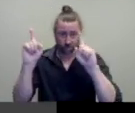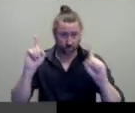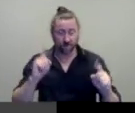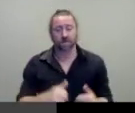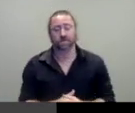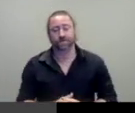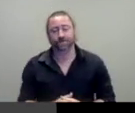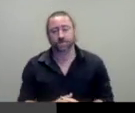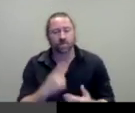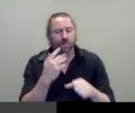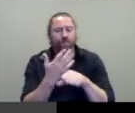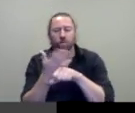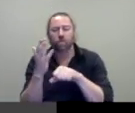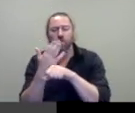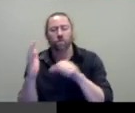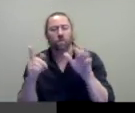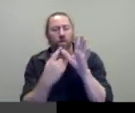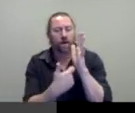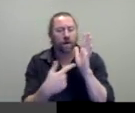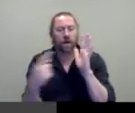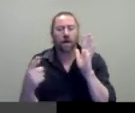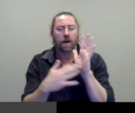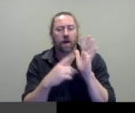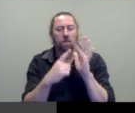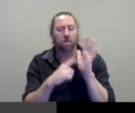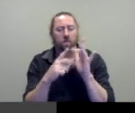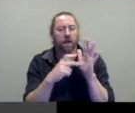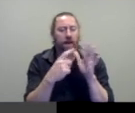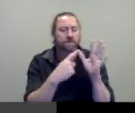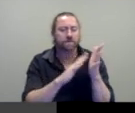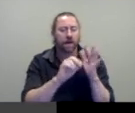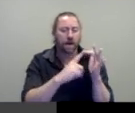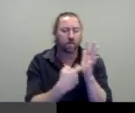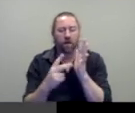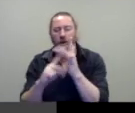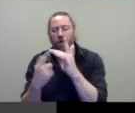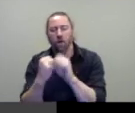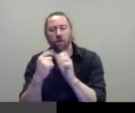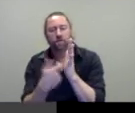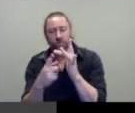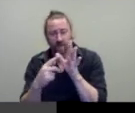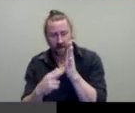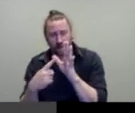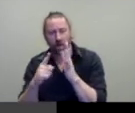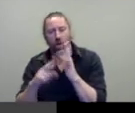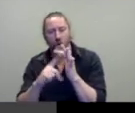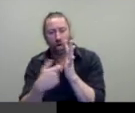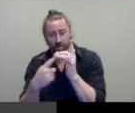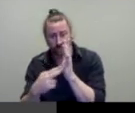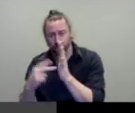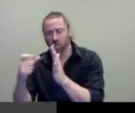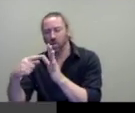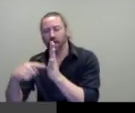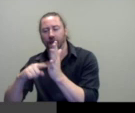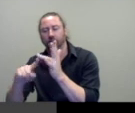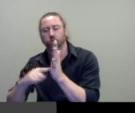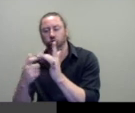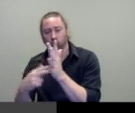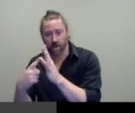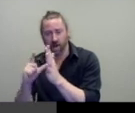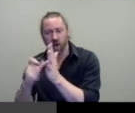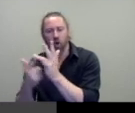all of these much newer artworks by Melinda Harper Virginia Overton and Katharina Grosse are untitled